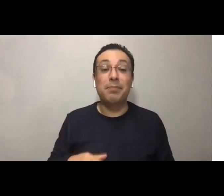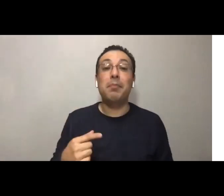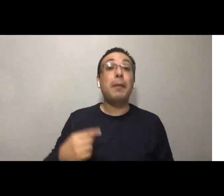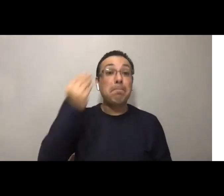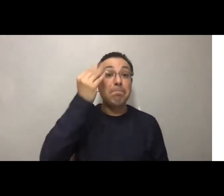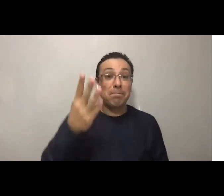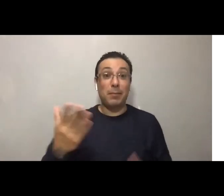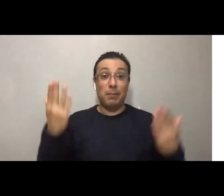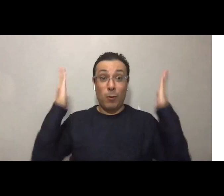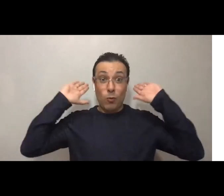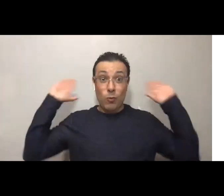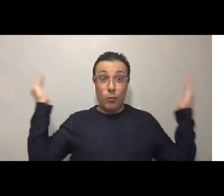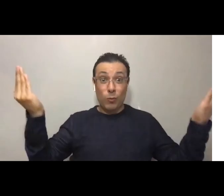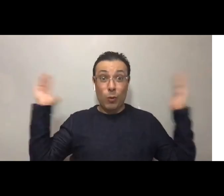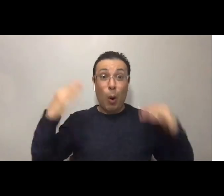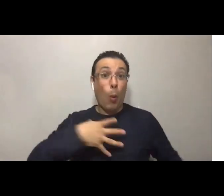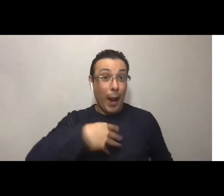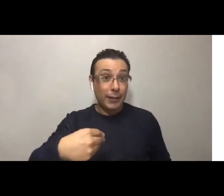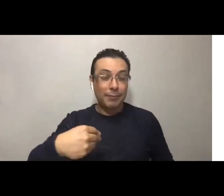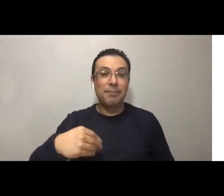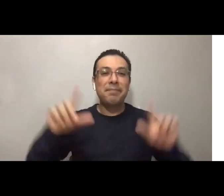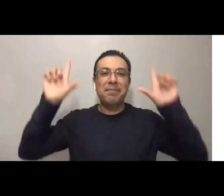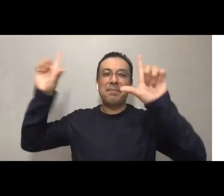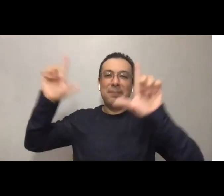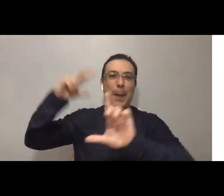Before we close out today, I wanted to take a few minutes to express my